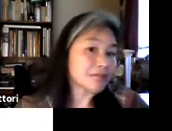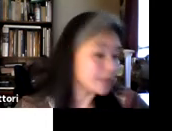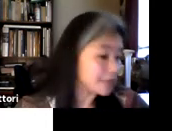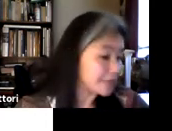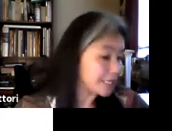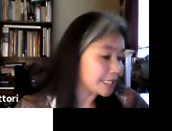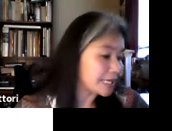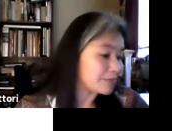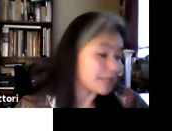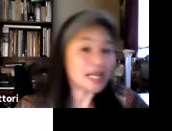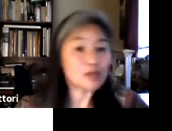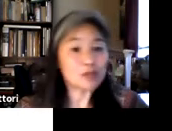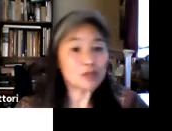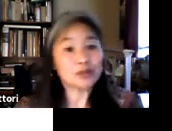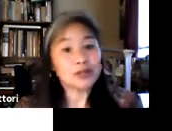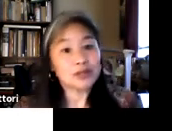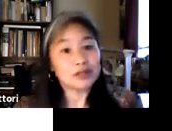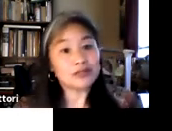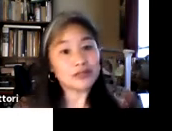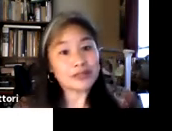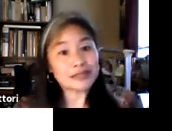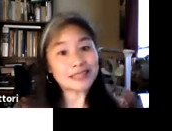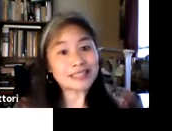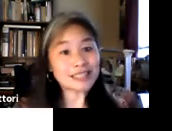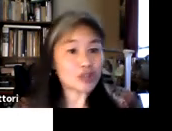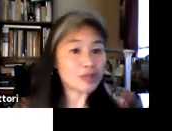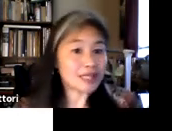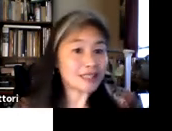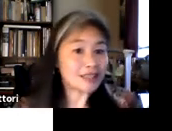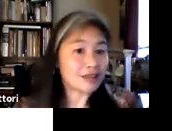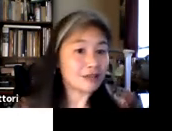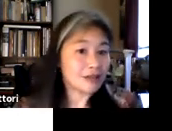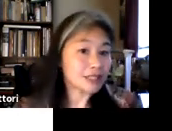him. She had a baby while she was in camp. And it was a really